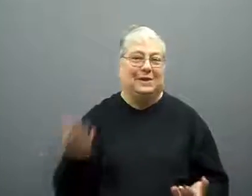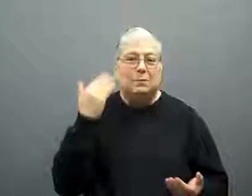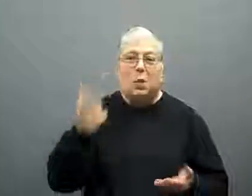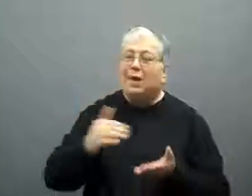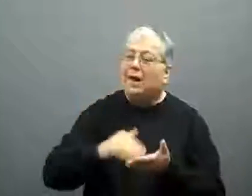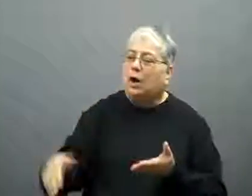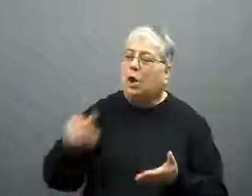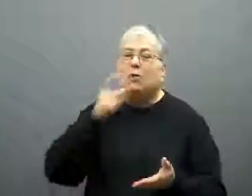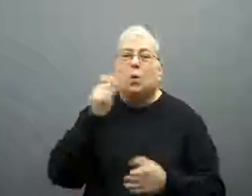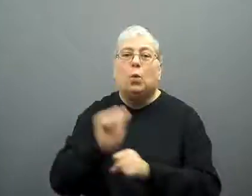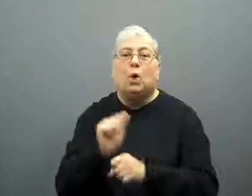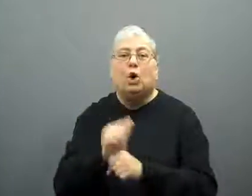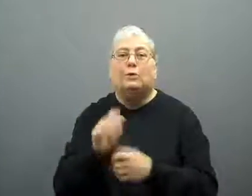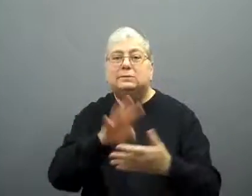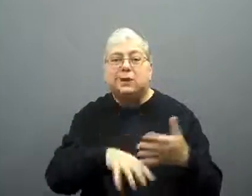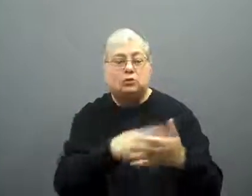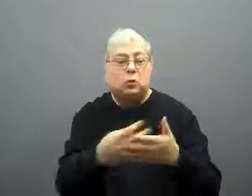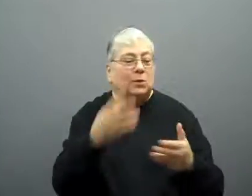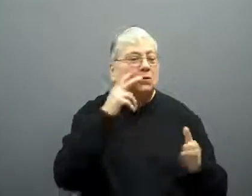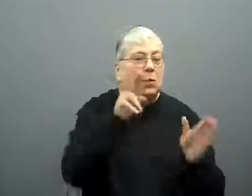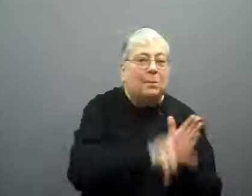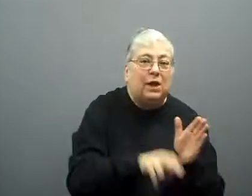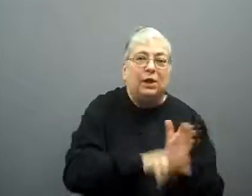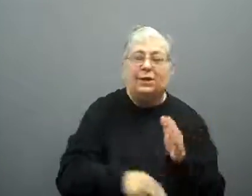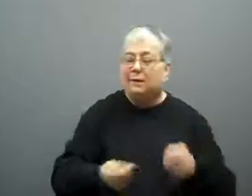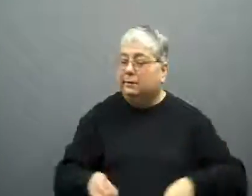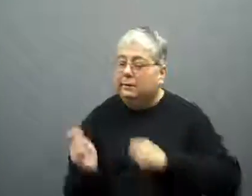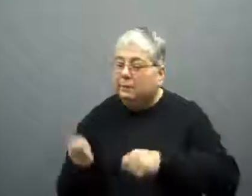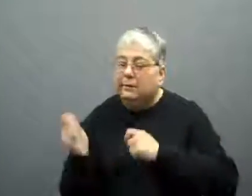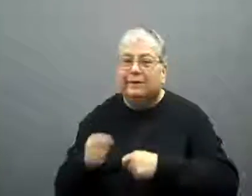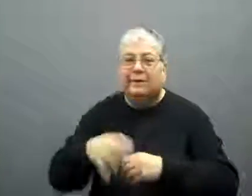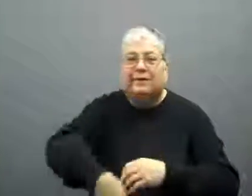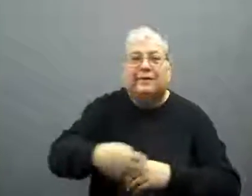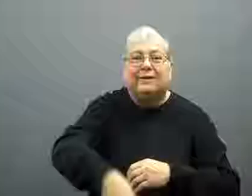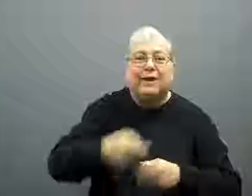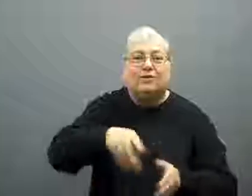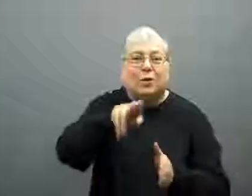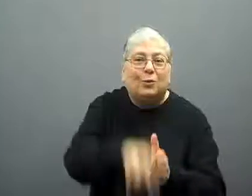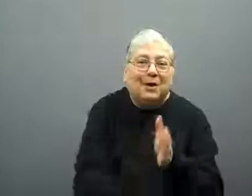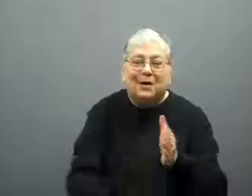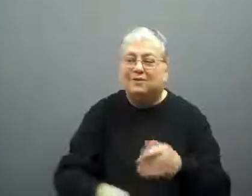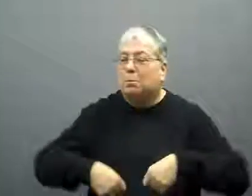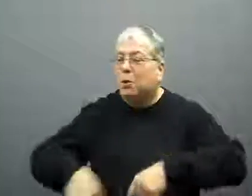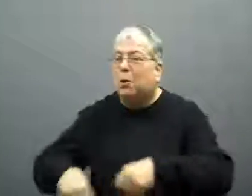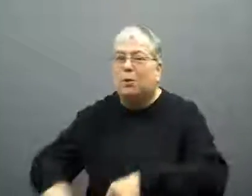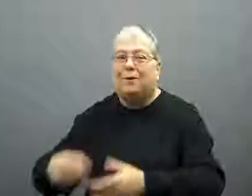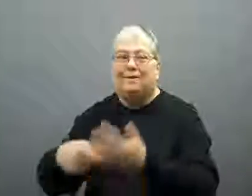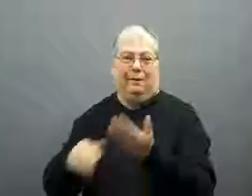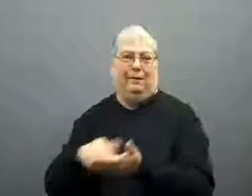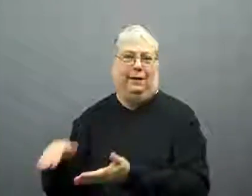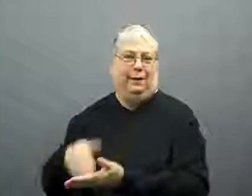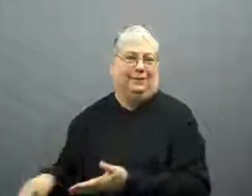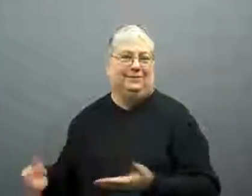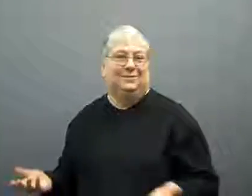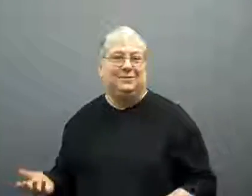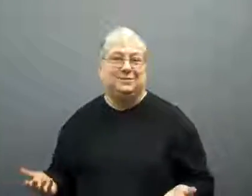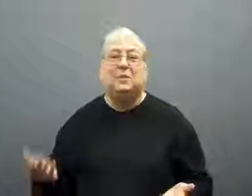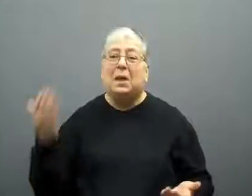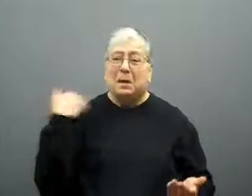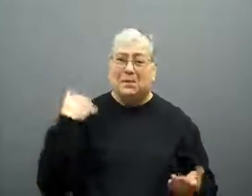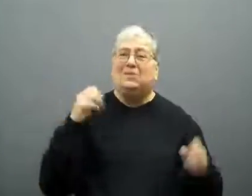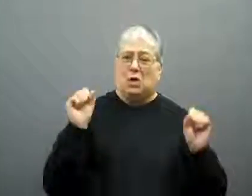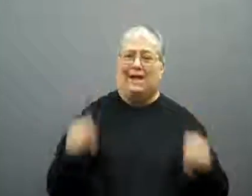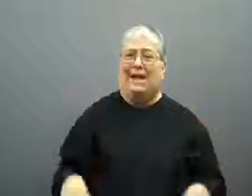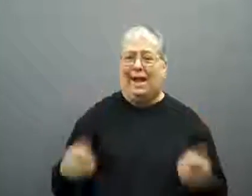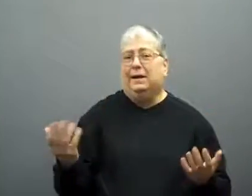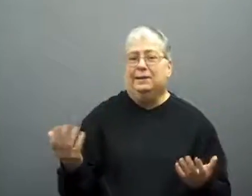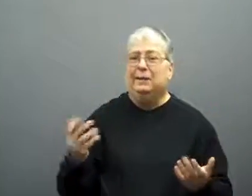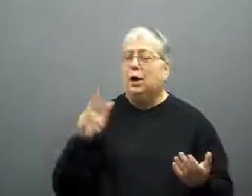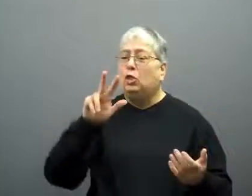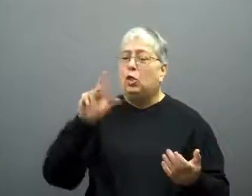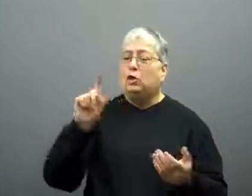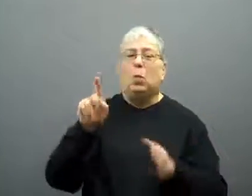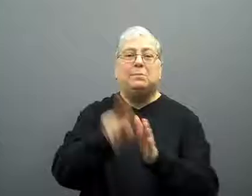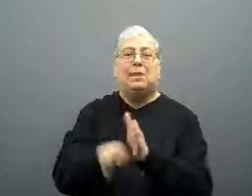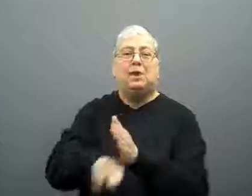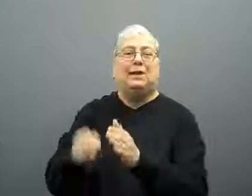Schedulers, grave diggers and grounds keepers would be laid off.